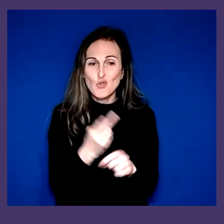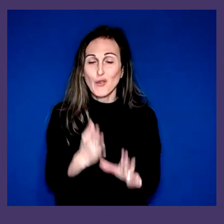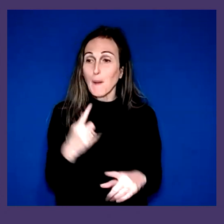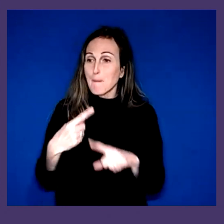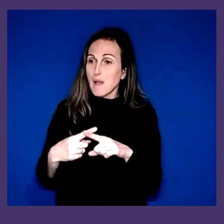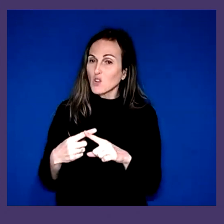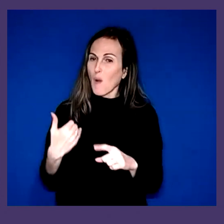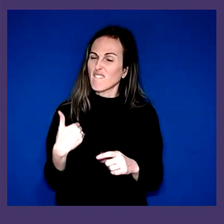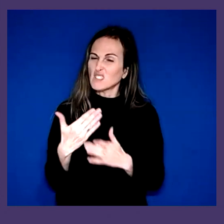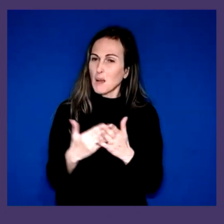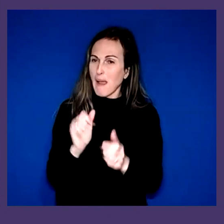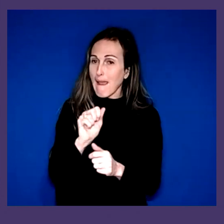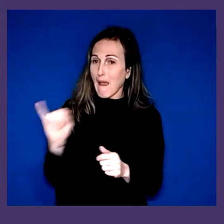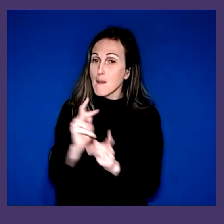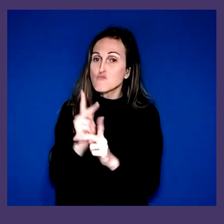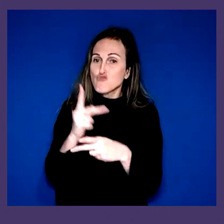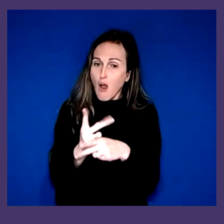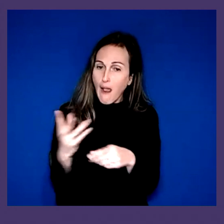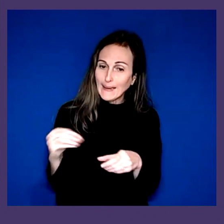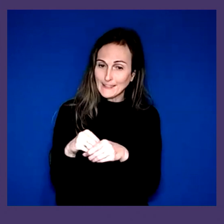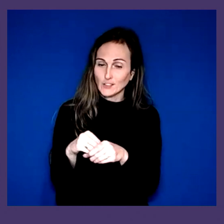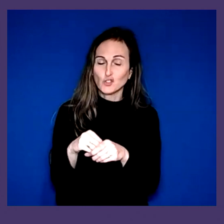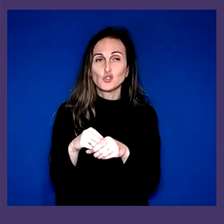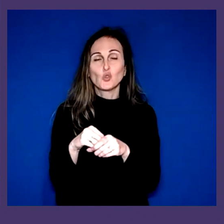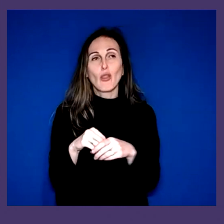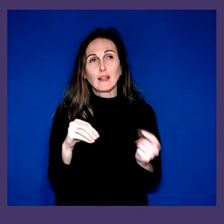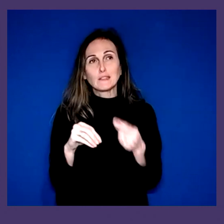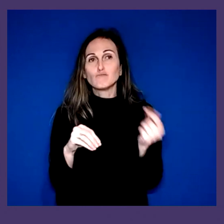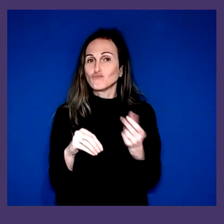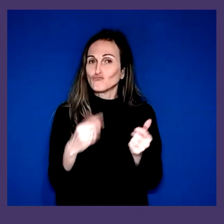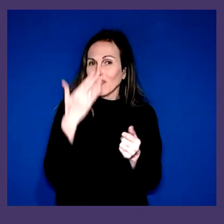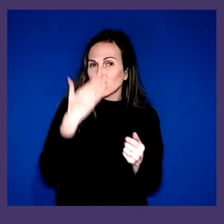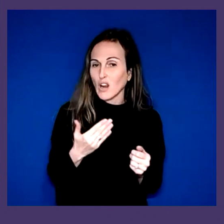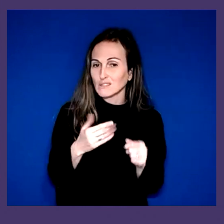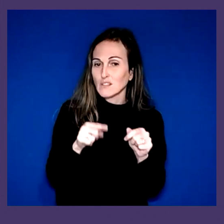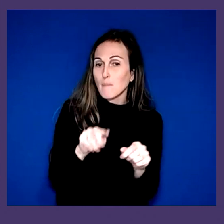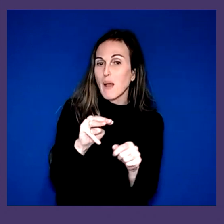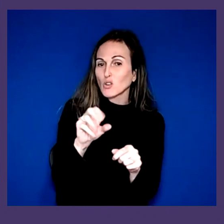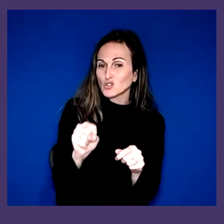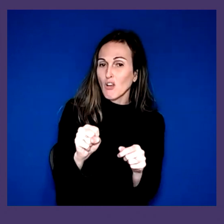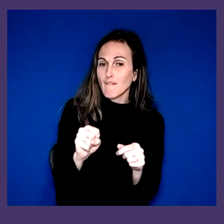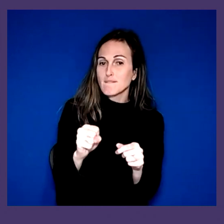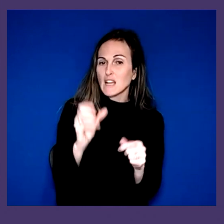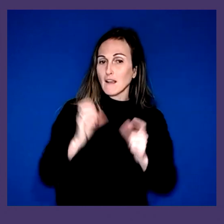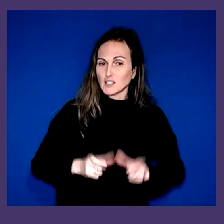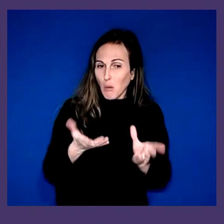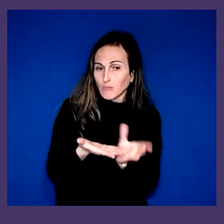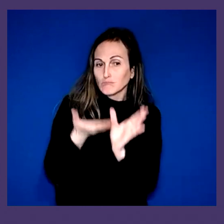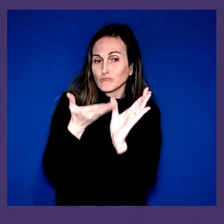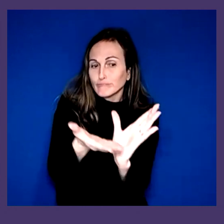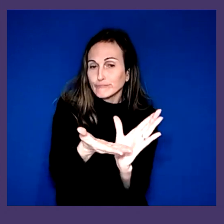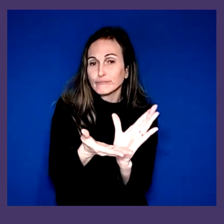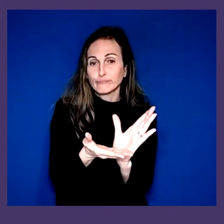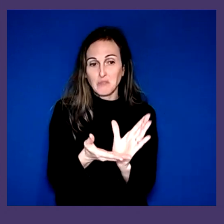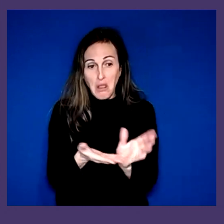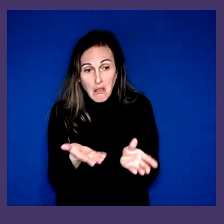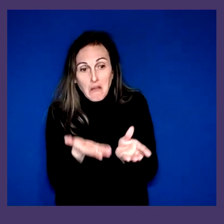front of Microsoft customers. Called "Be My AI". It is now there.